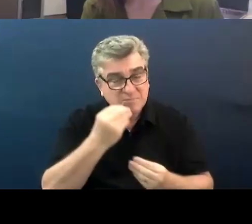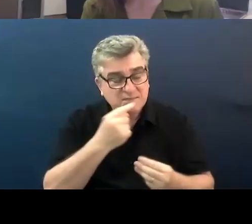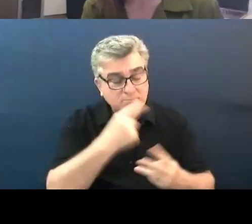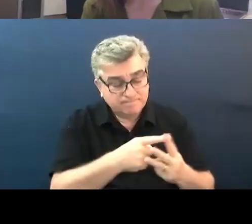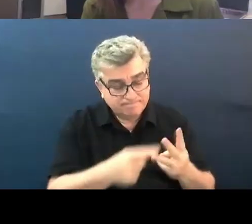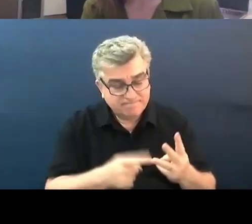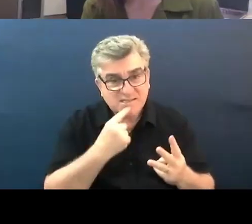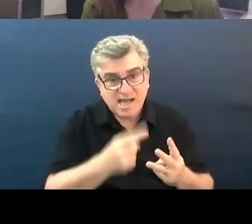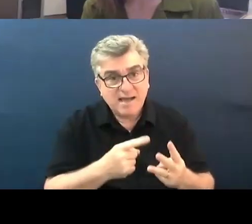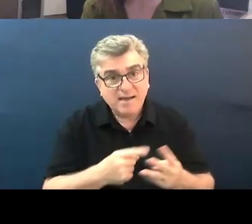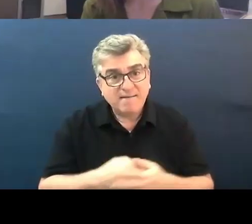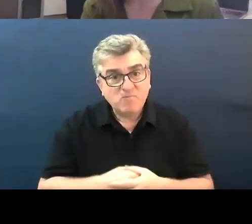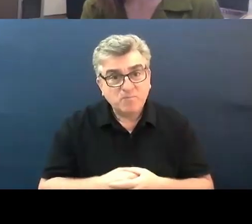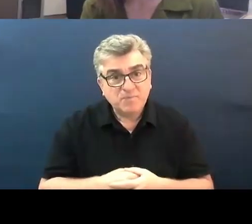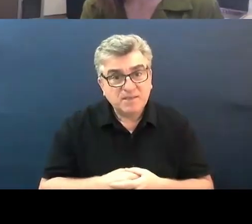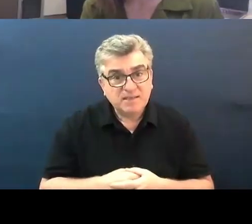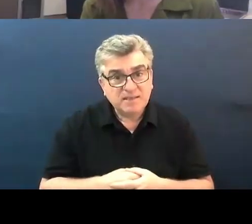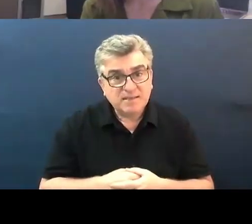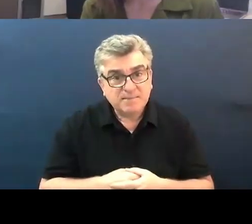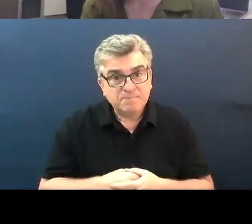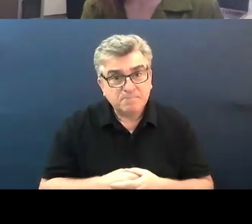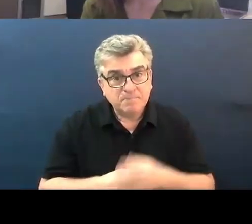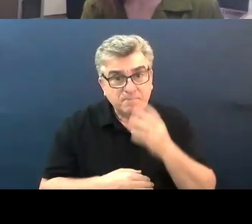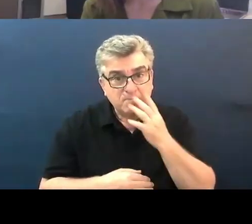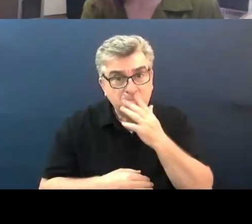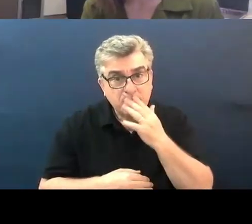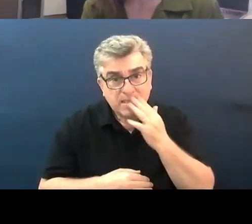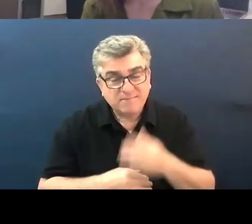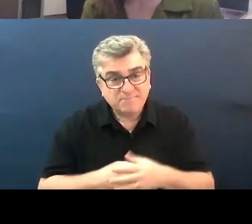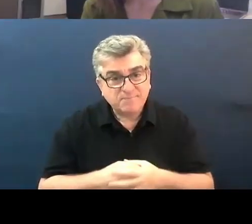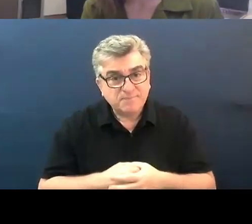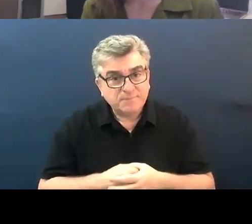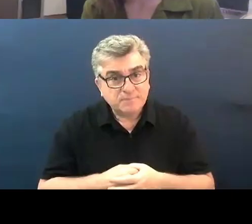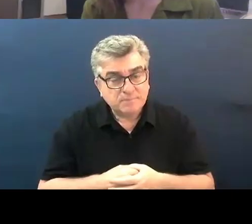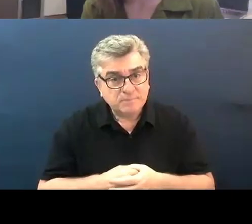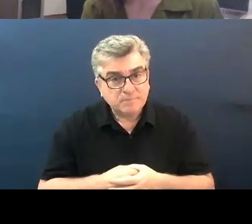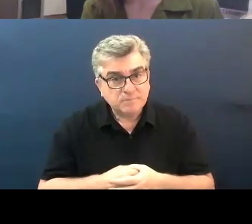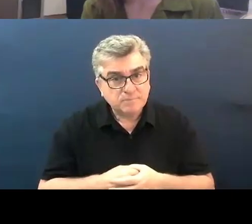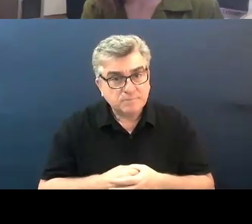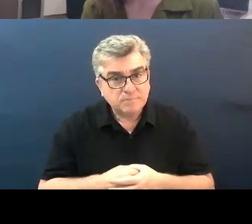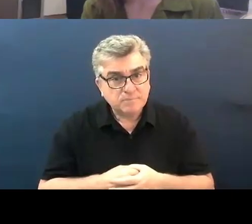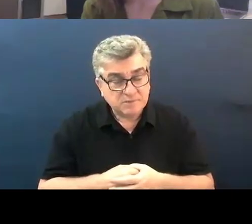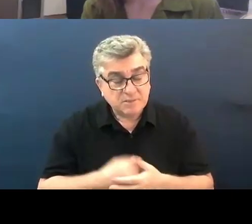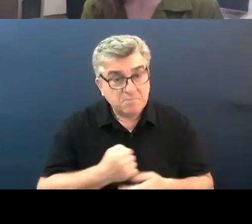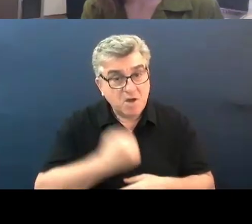at the moment, my high school's been shut down. That requires people with special needs,